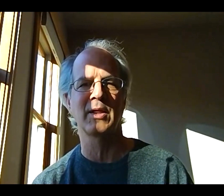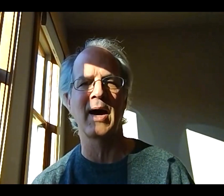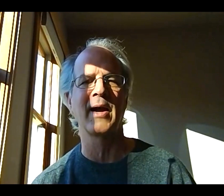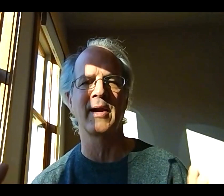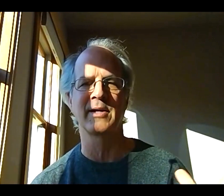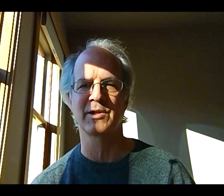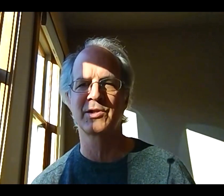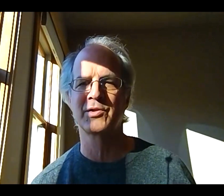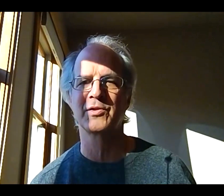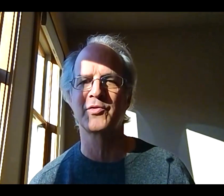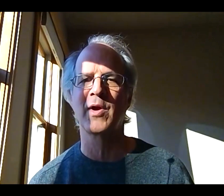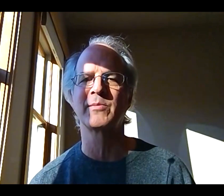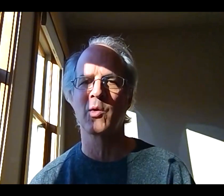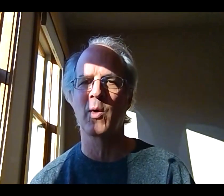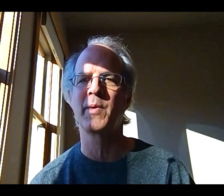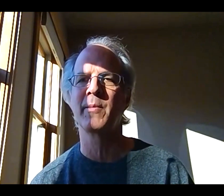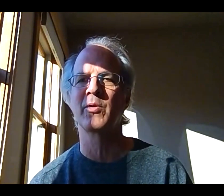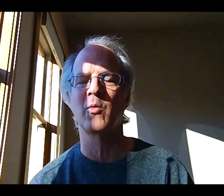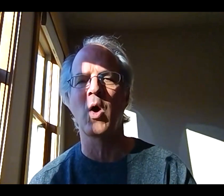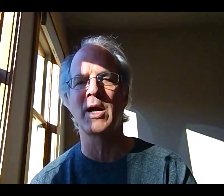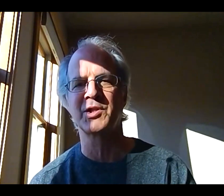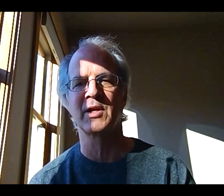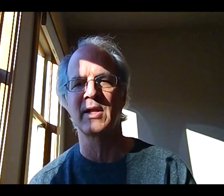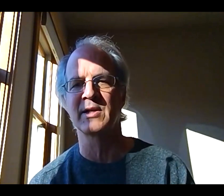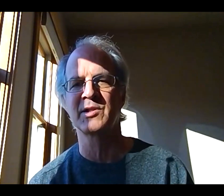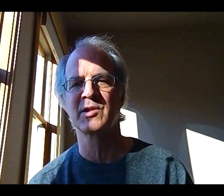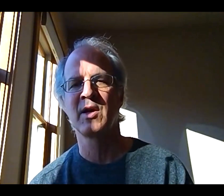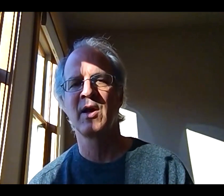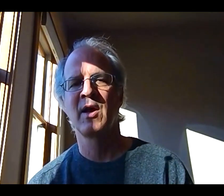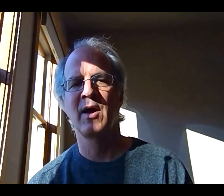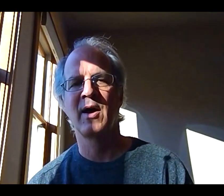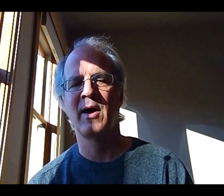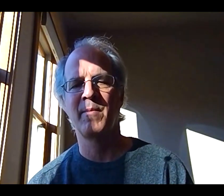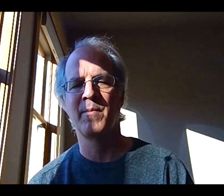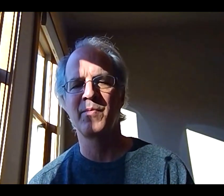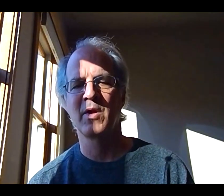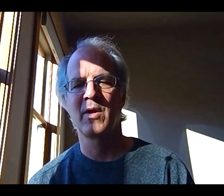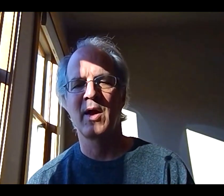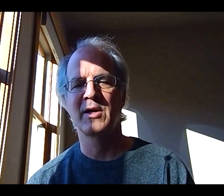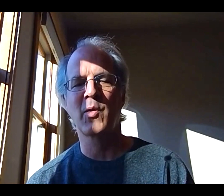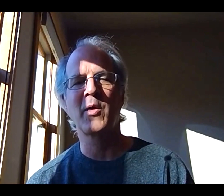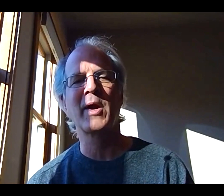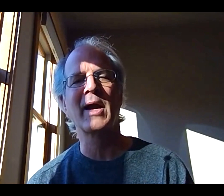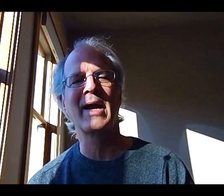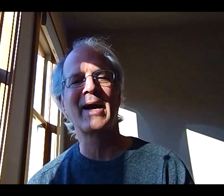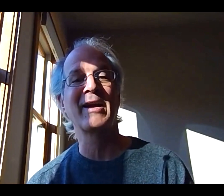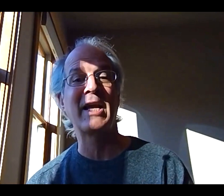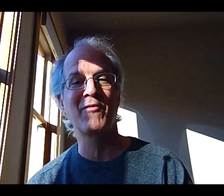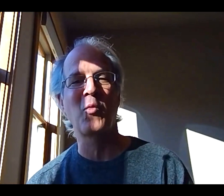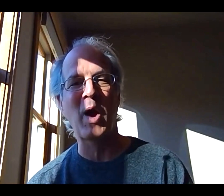online as a stream, so when people are watching this, so I don't want to kind of give away